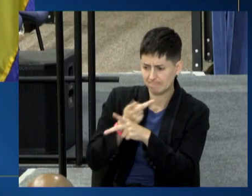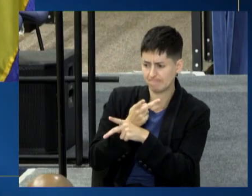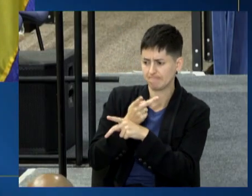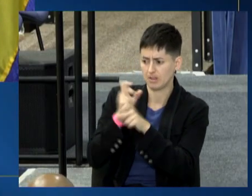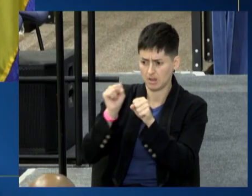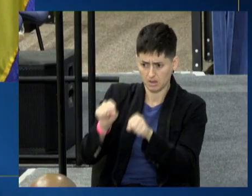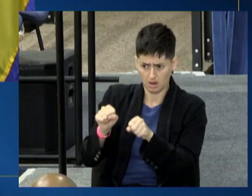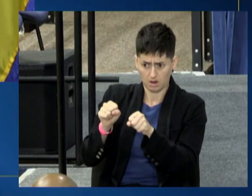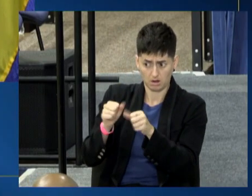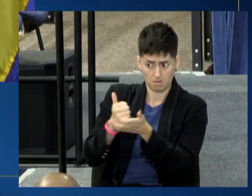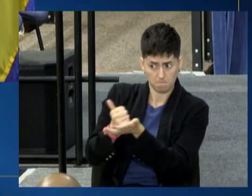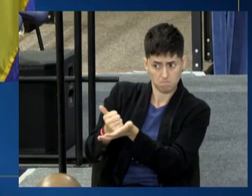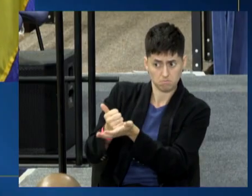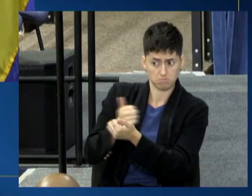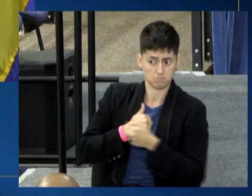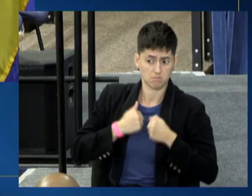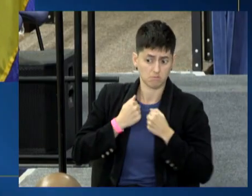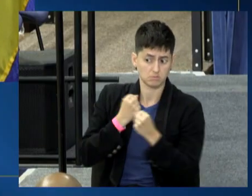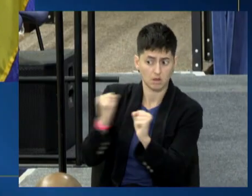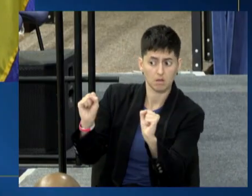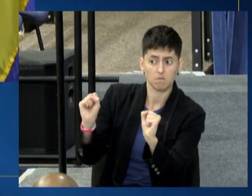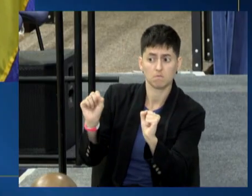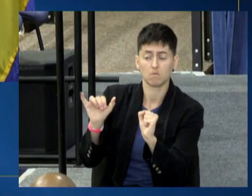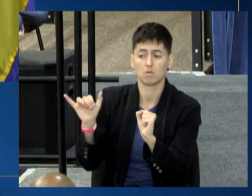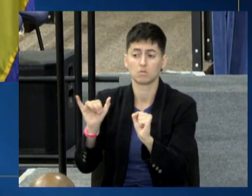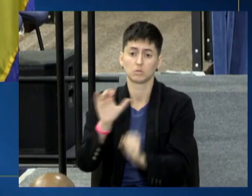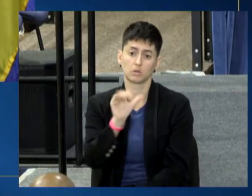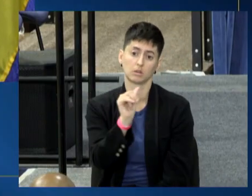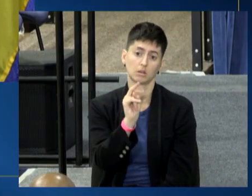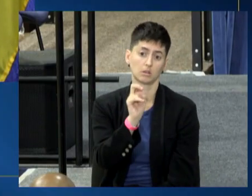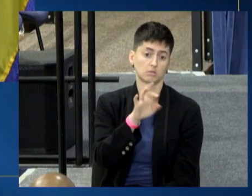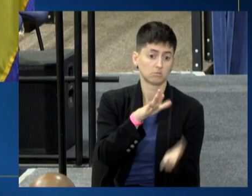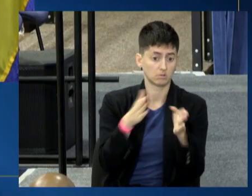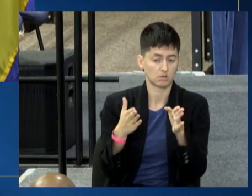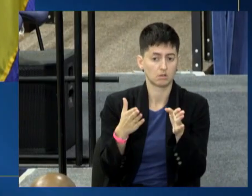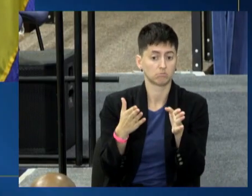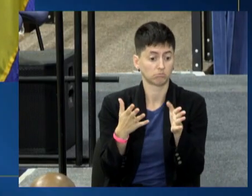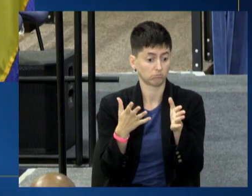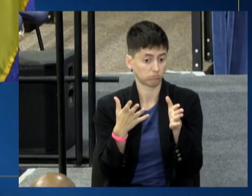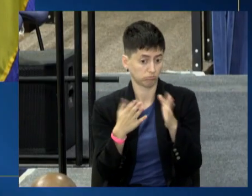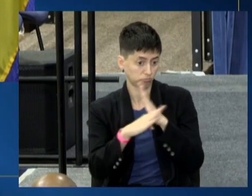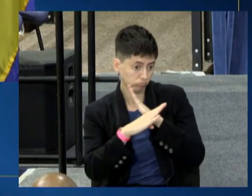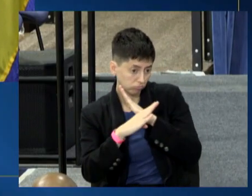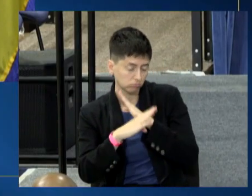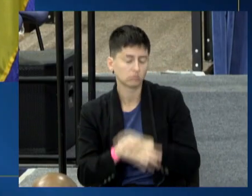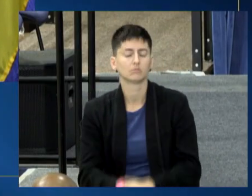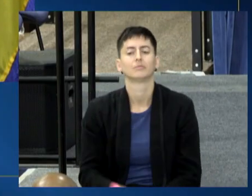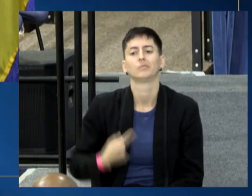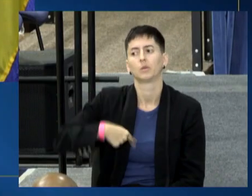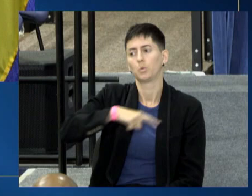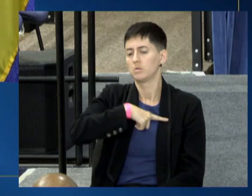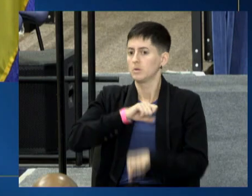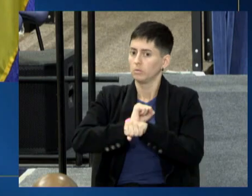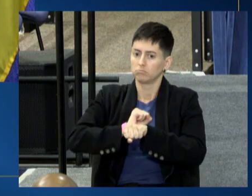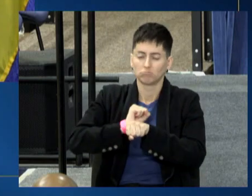deaths. We have been working hard to support and center patients, families, and caregivers,